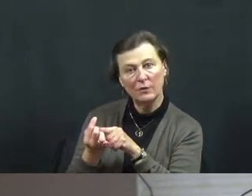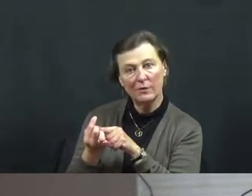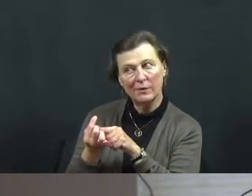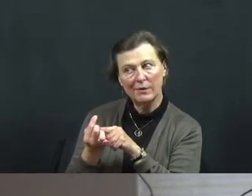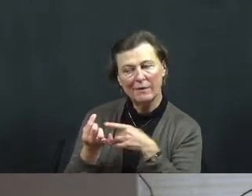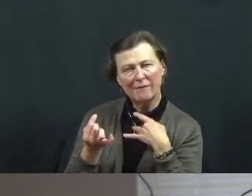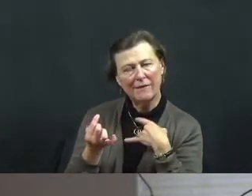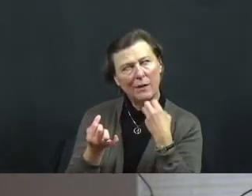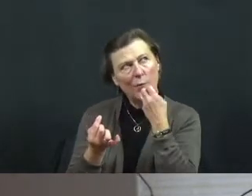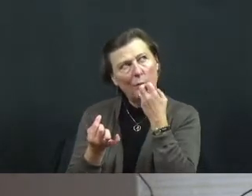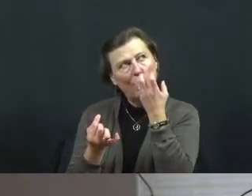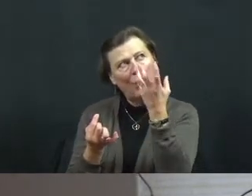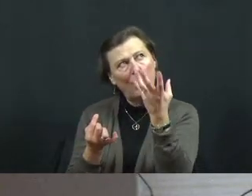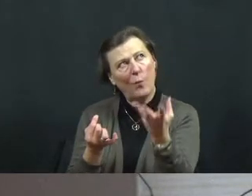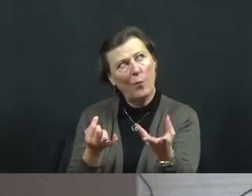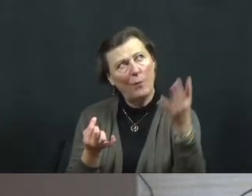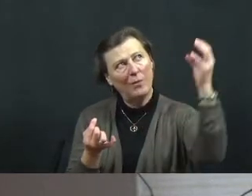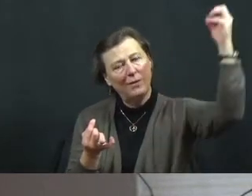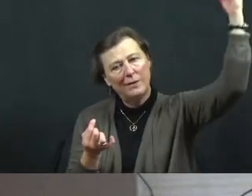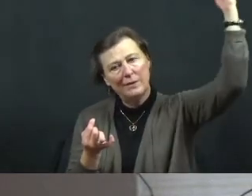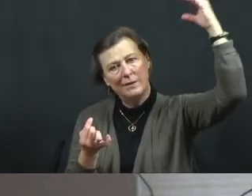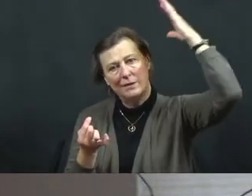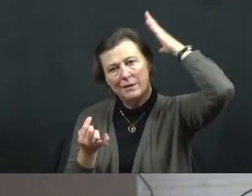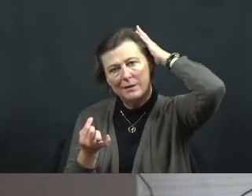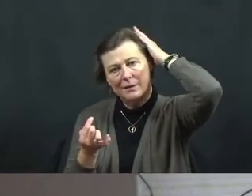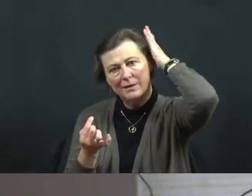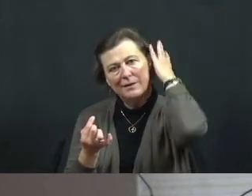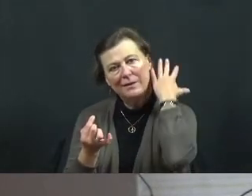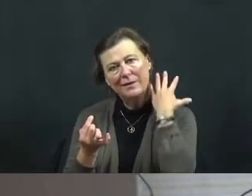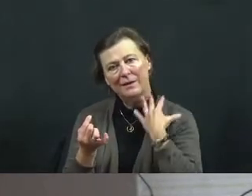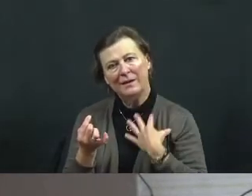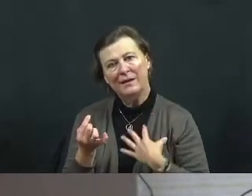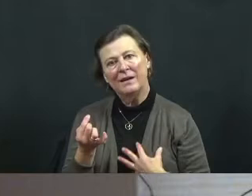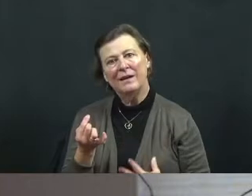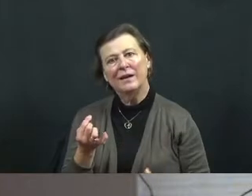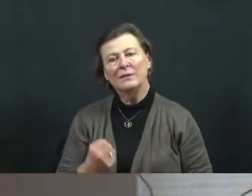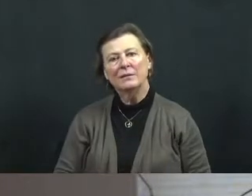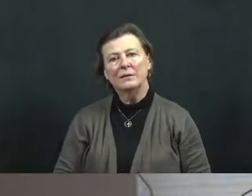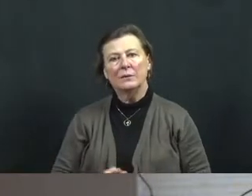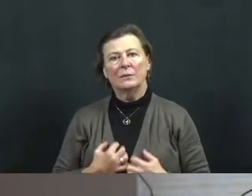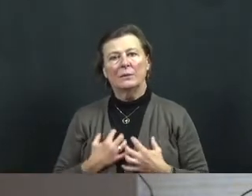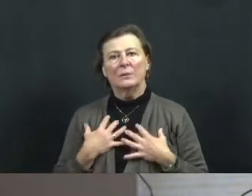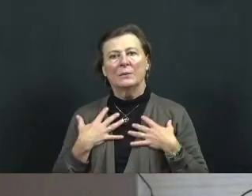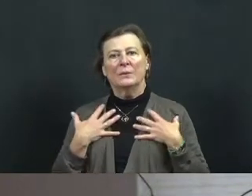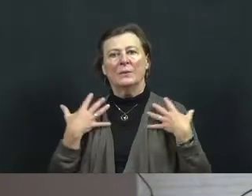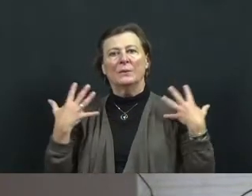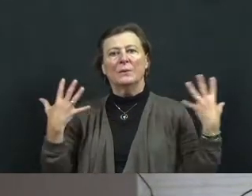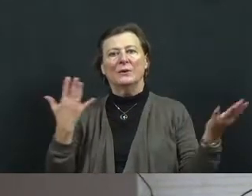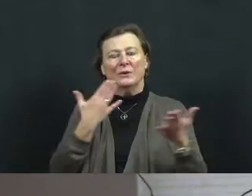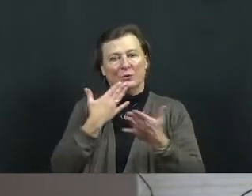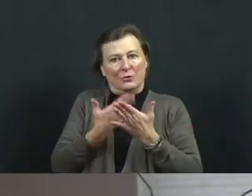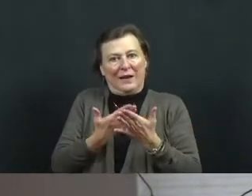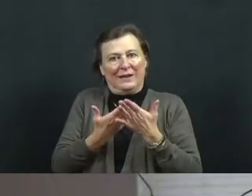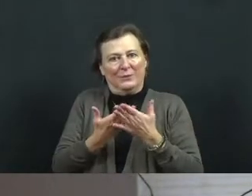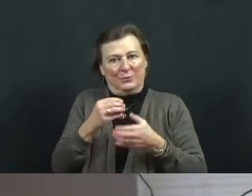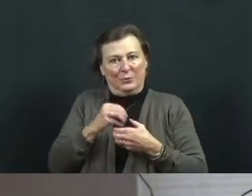of the sun on his head, and he felt a wave of gratitude swell up in his heart.